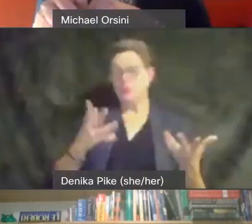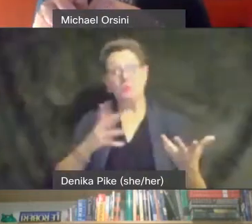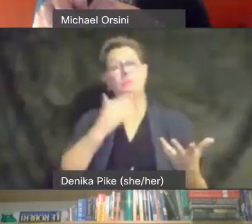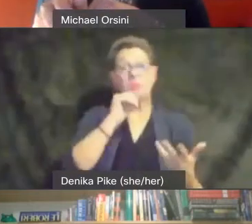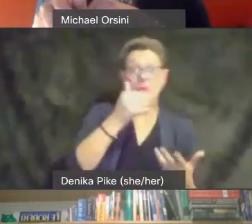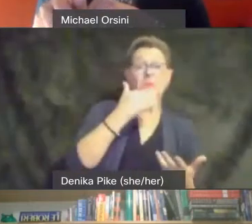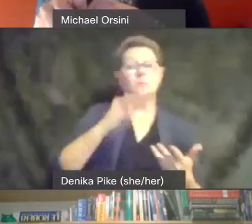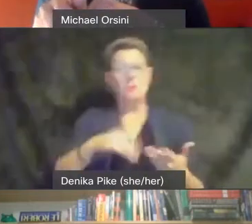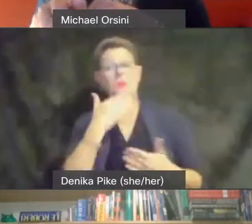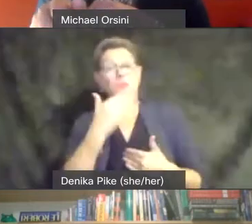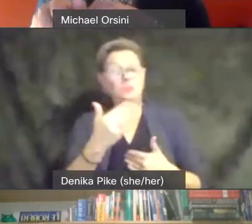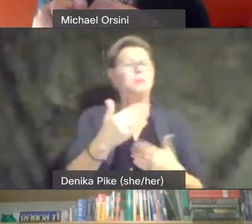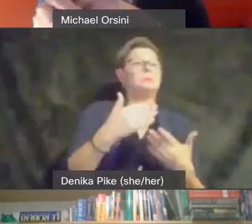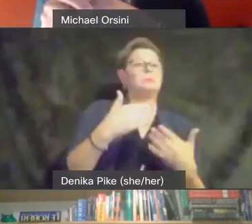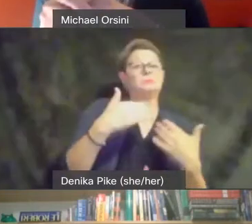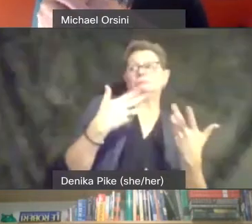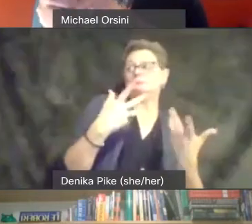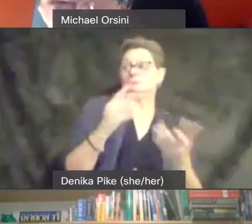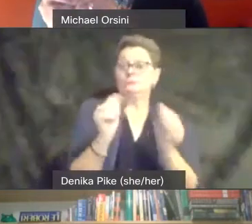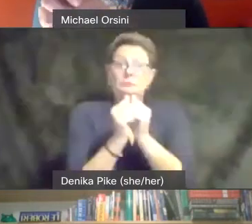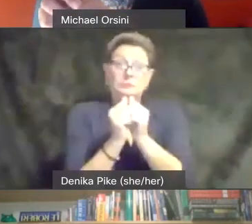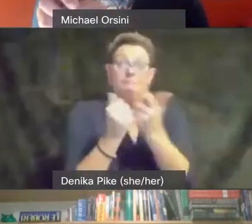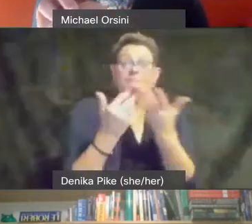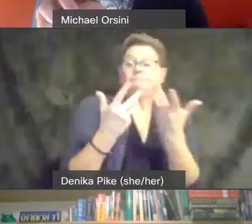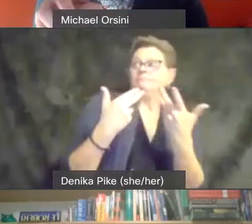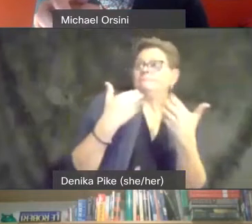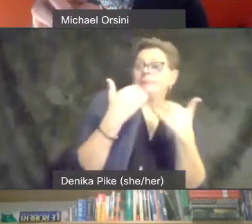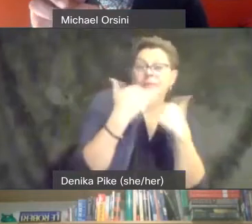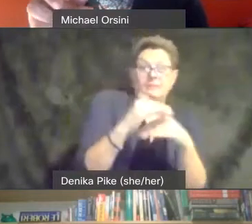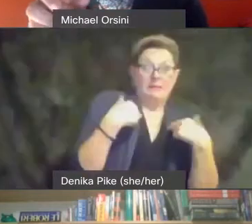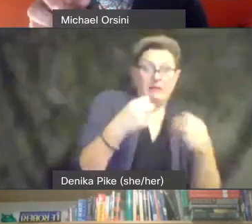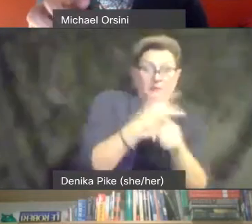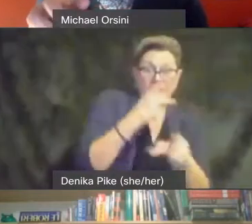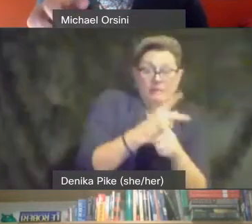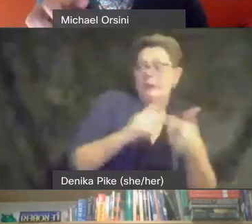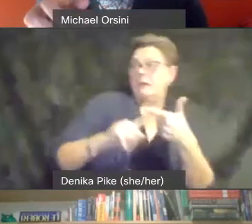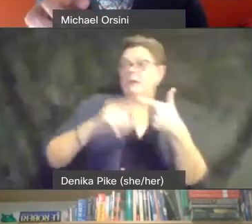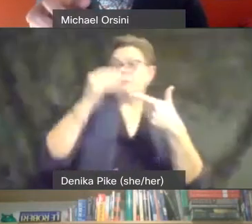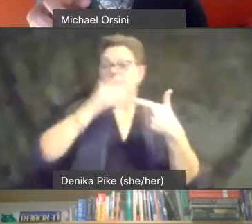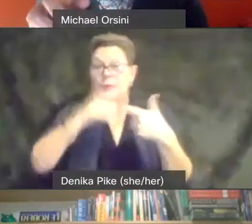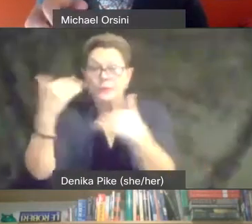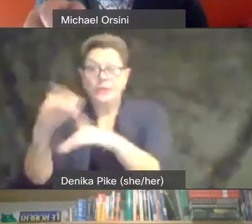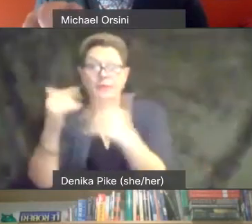Limited to healthcare resources, limited grocery services, strained capacity in the supply chains for everything.